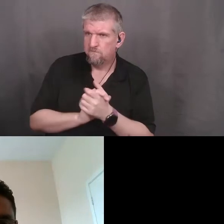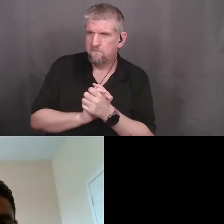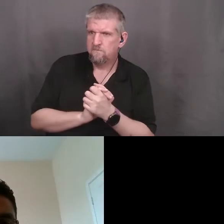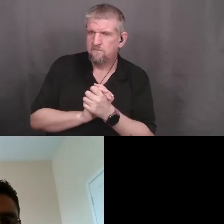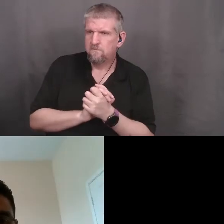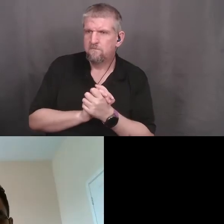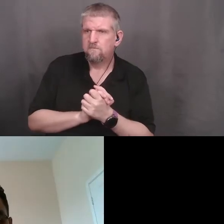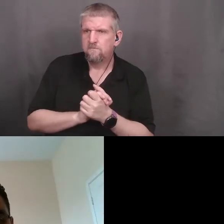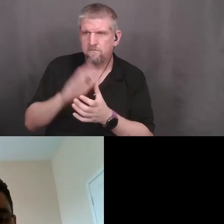I think you are.